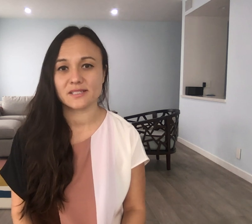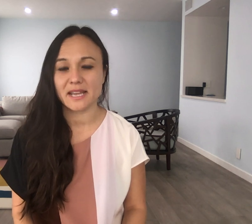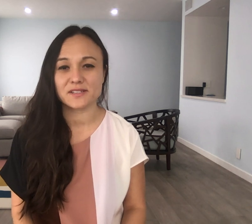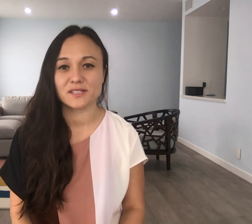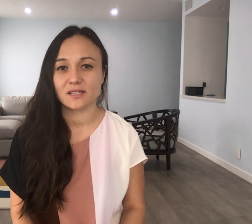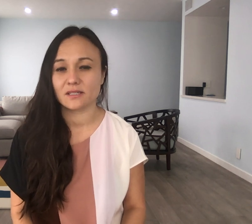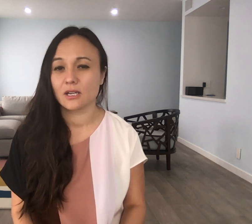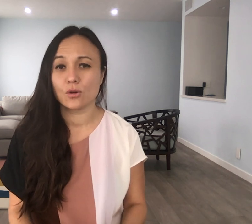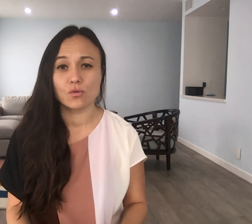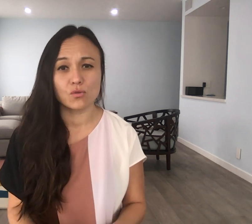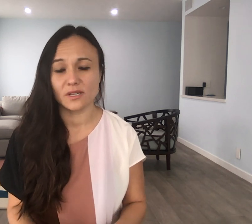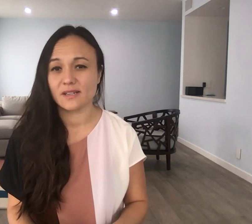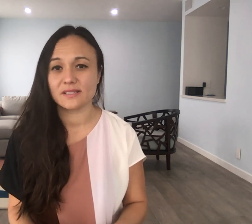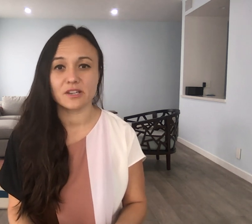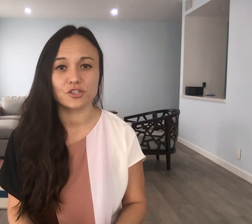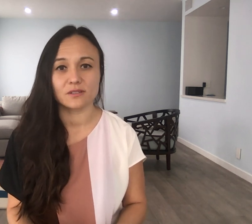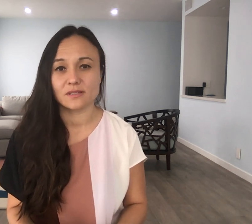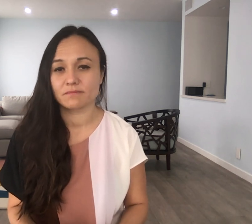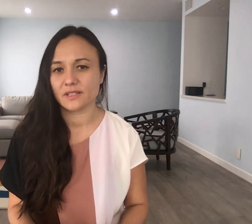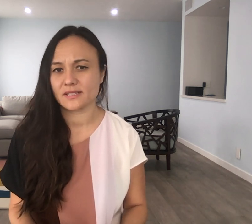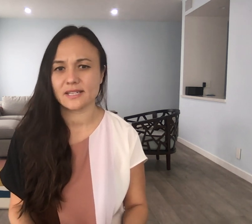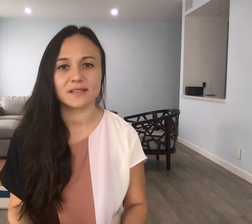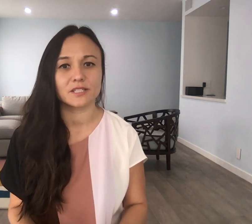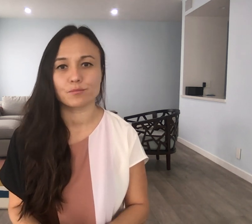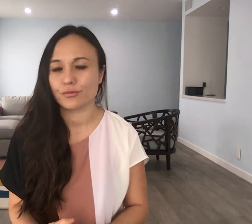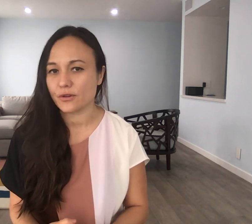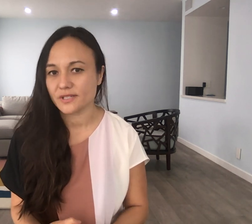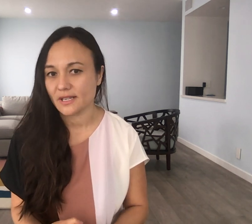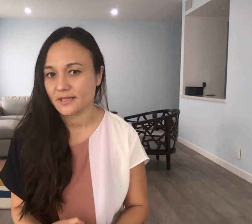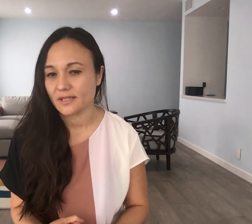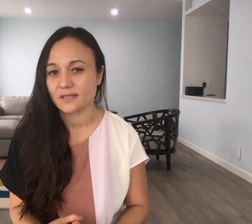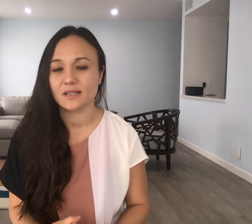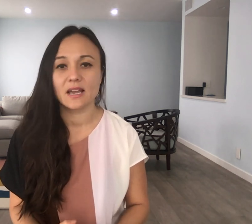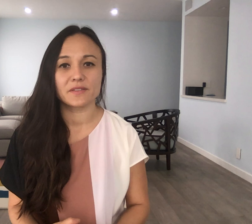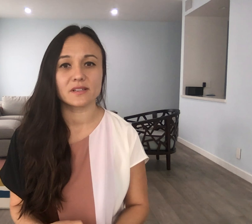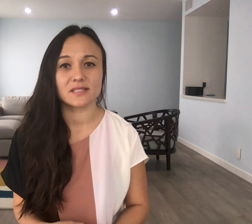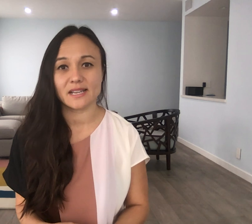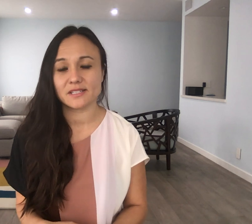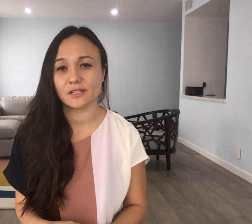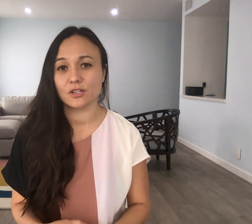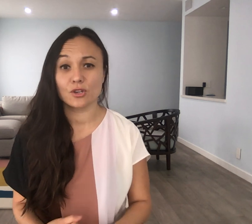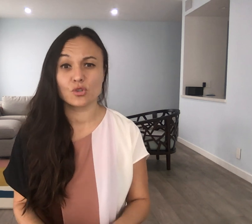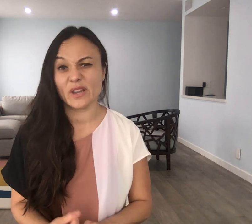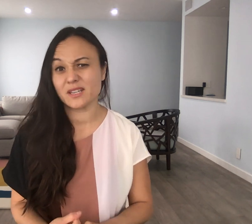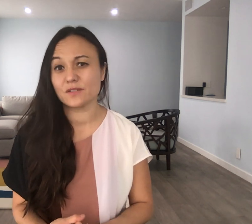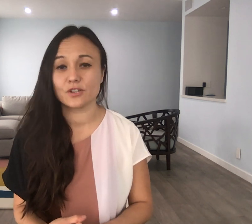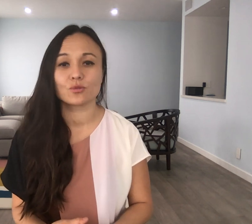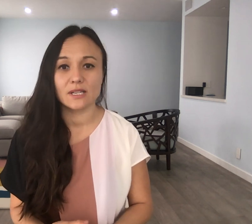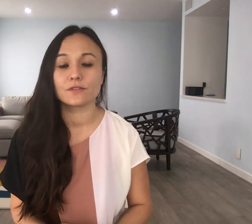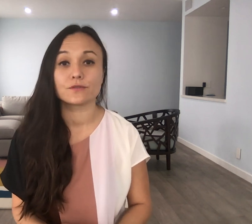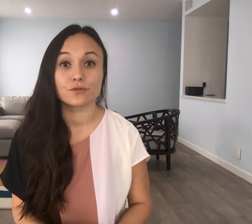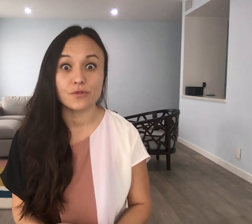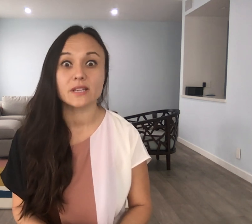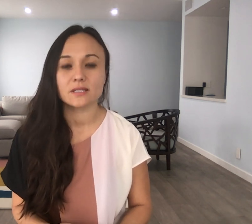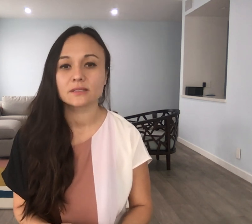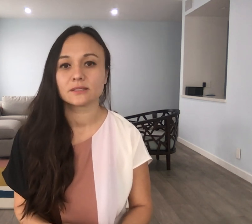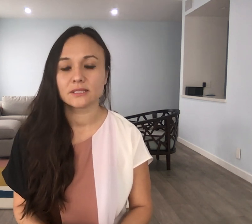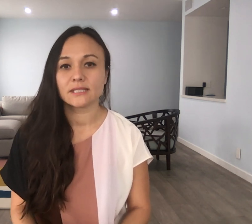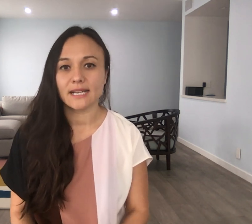has tested organizations, that has tested processes, that has tested your individual level of grit.